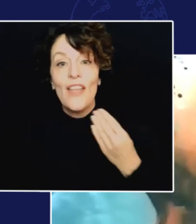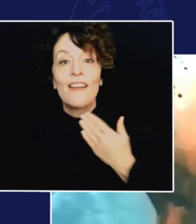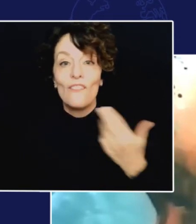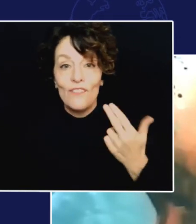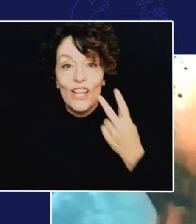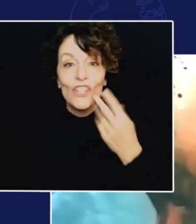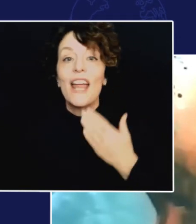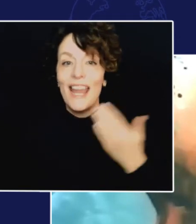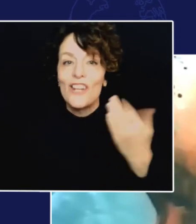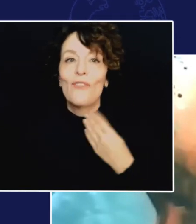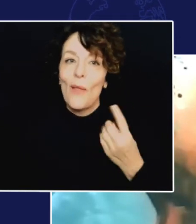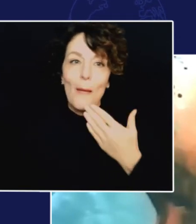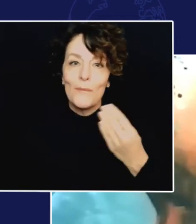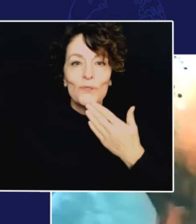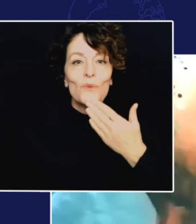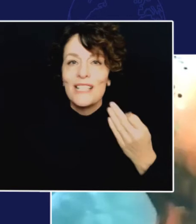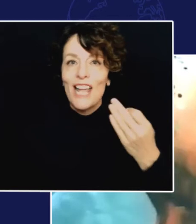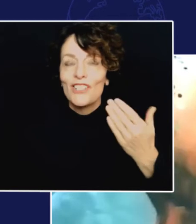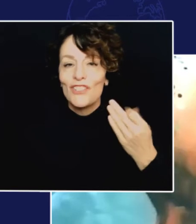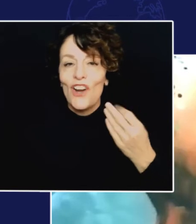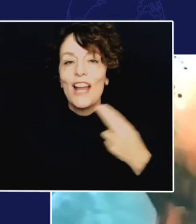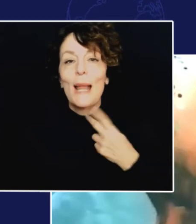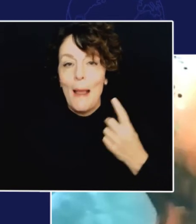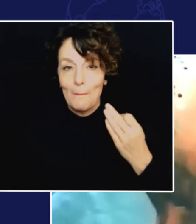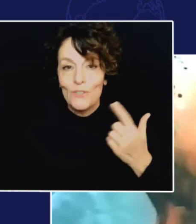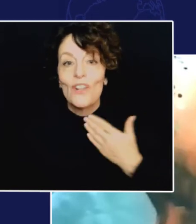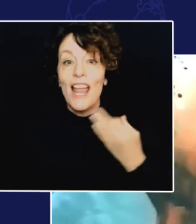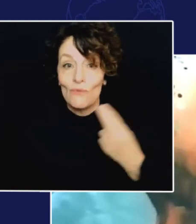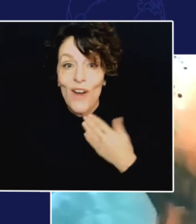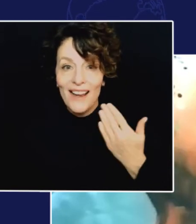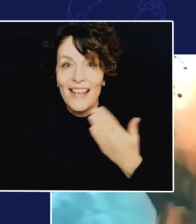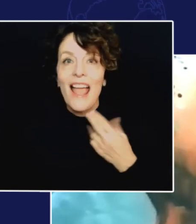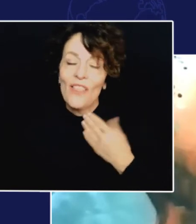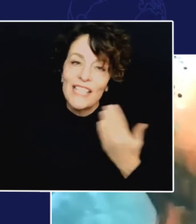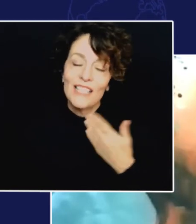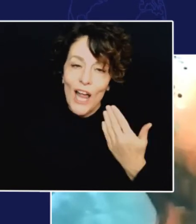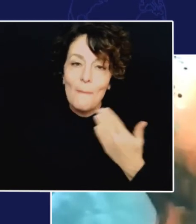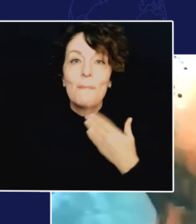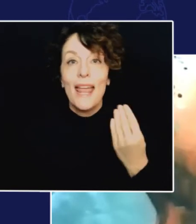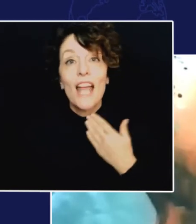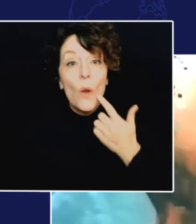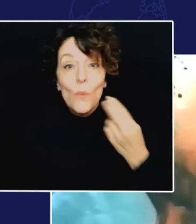then figure-8 around the moon... to test our capsule-- To test our capsule--to test our capsule and our rocket...